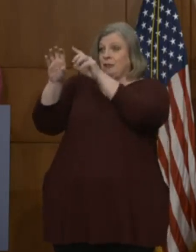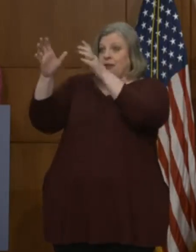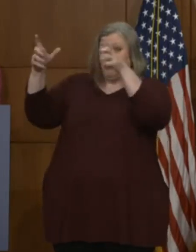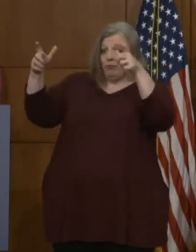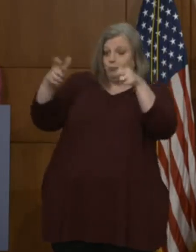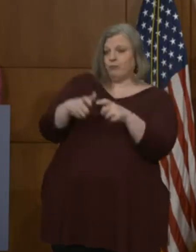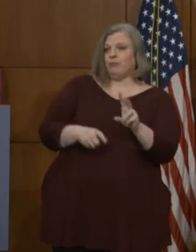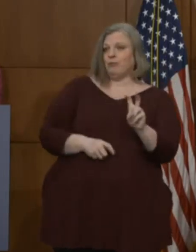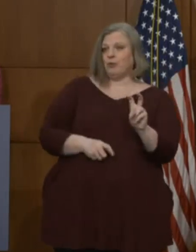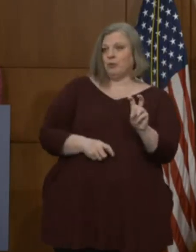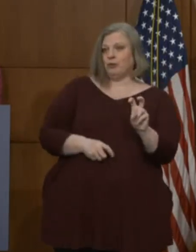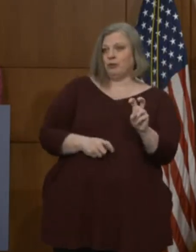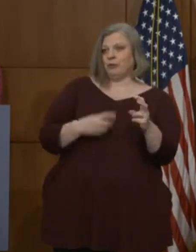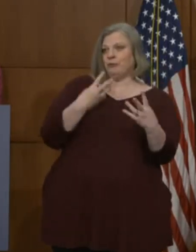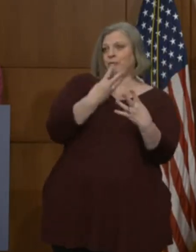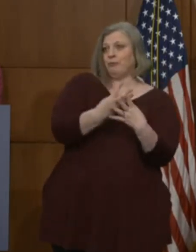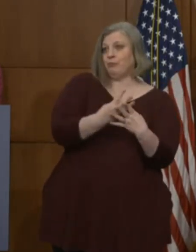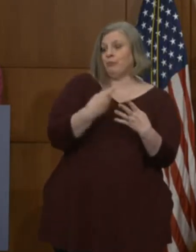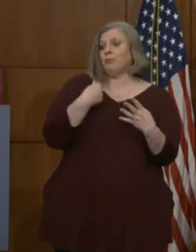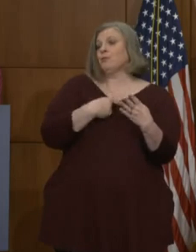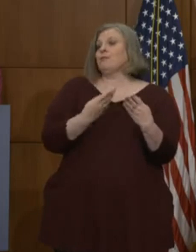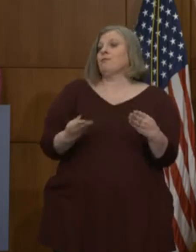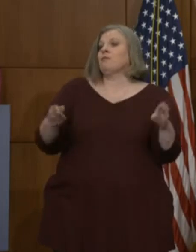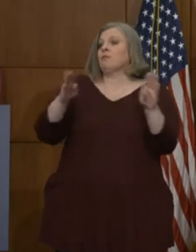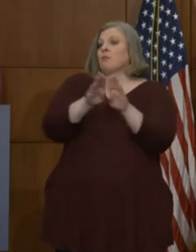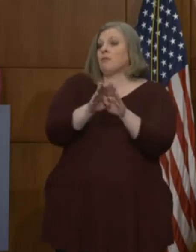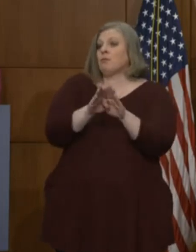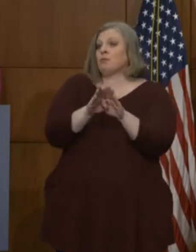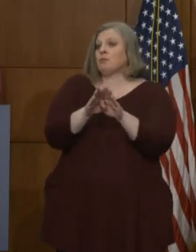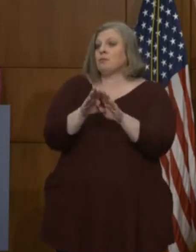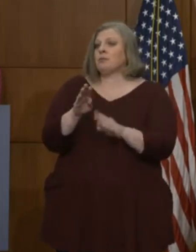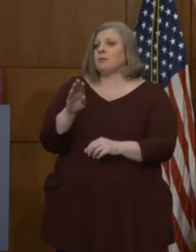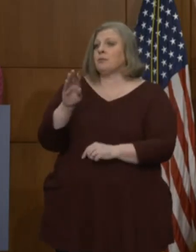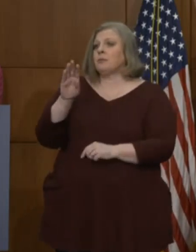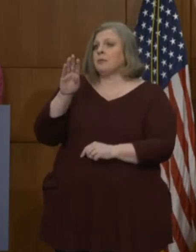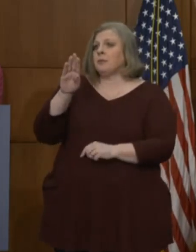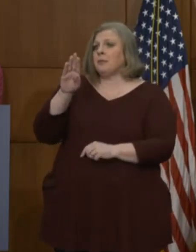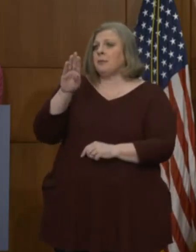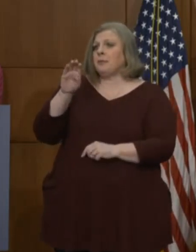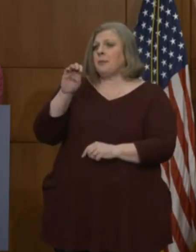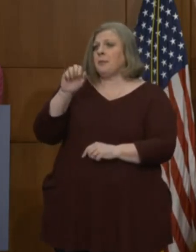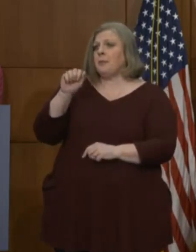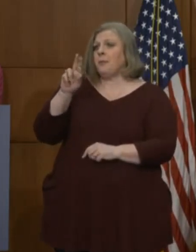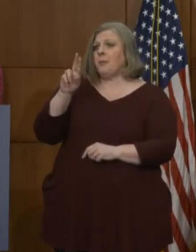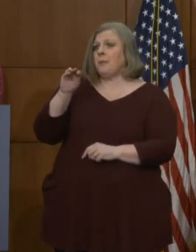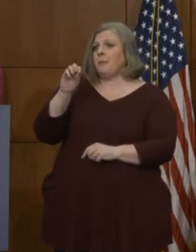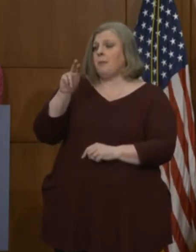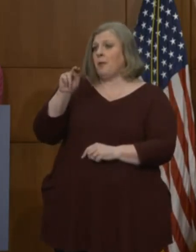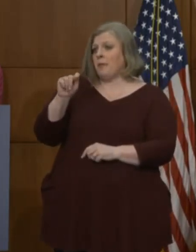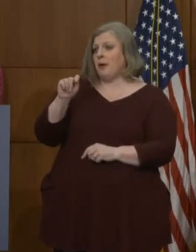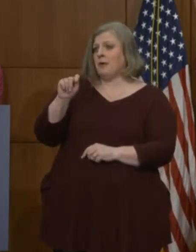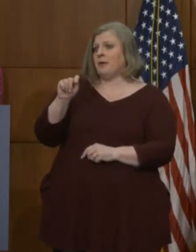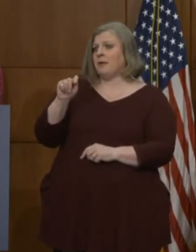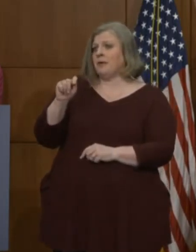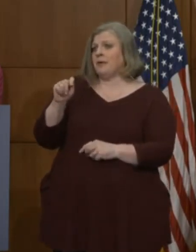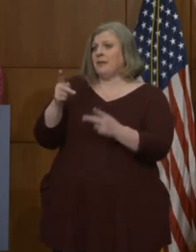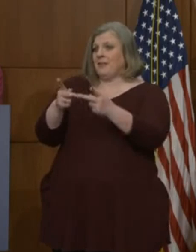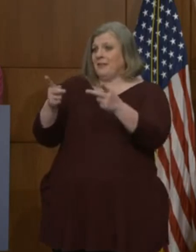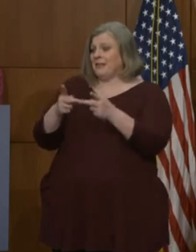POPULATION FROM SIX HUNDRED TO TWO HUNDRED RESIDENTS WE HAVE TWO HUNDRED RESIDENTS WE HAVE CLOSED THE BEAUMONT FACILITY WE CLOSED THE BEAUMONT FACILITY WE NOW ONLY HAVE ONE. A